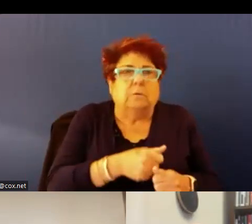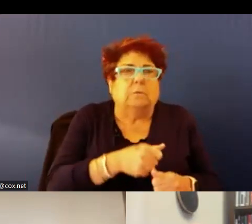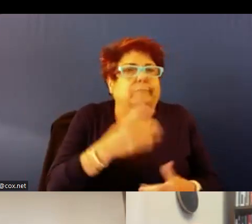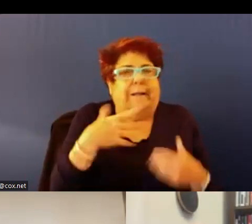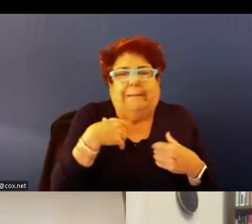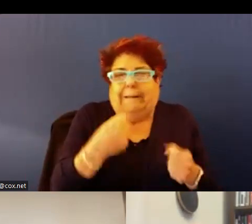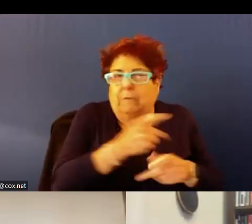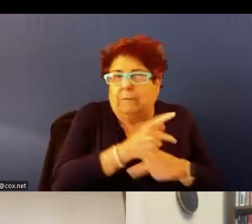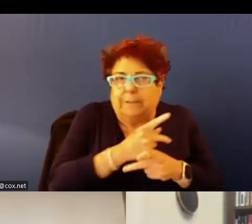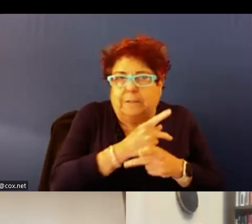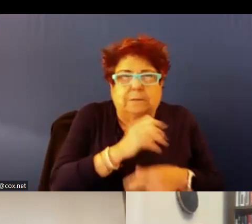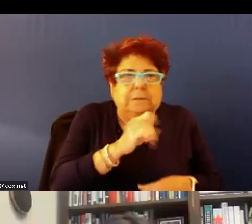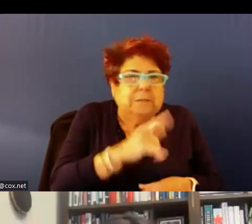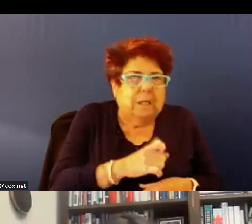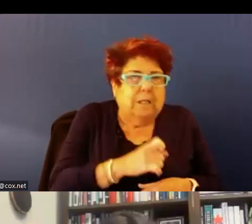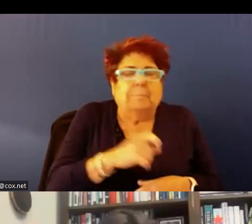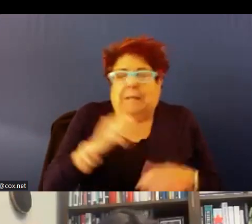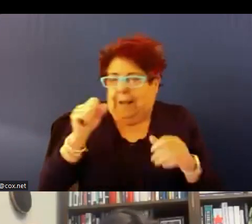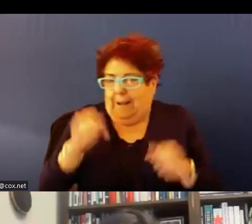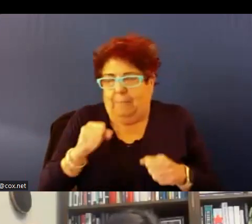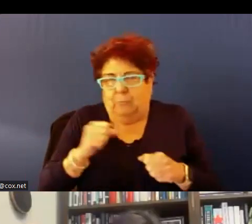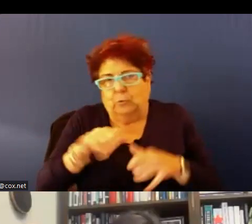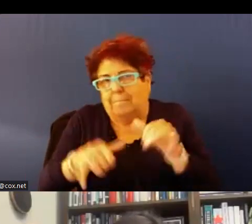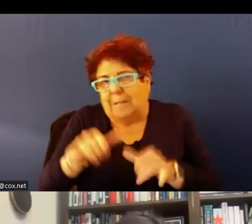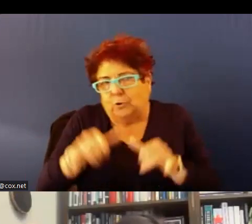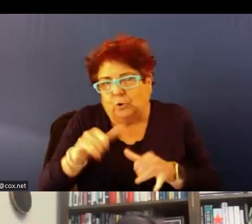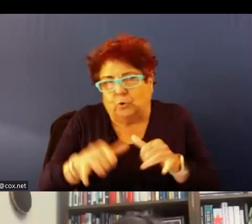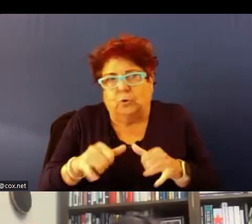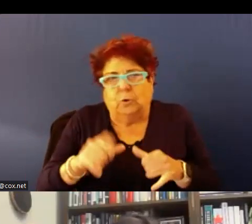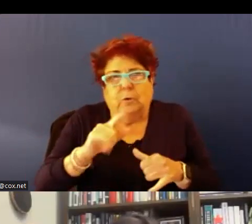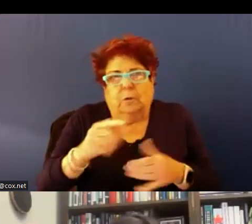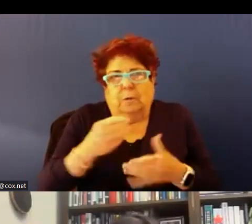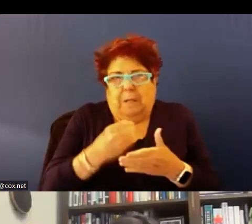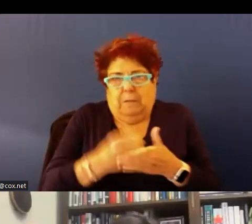and be able to measure where dollars are going from an equity perspective and able